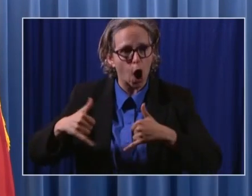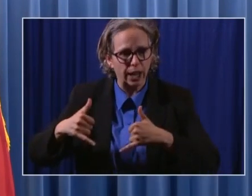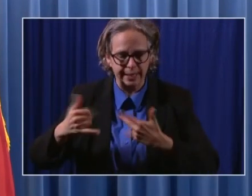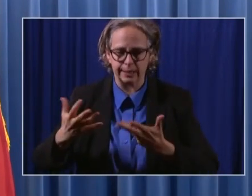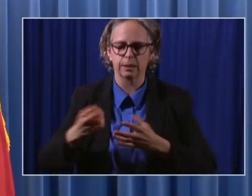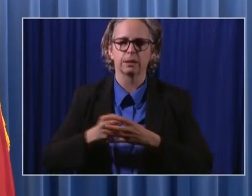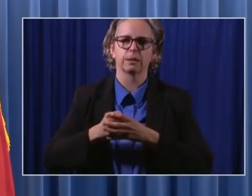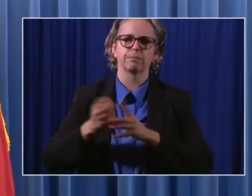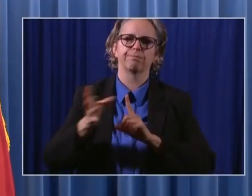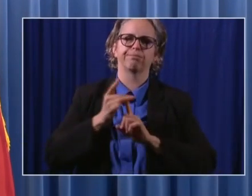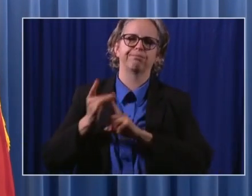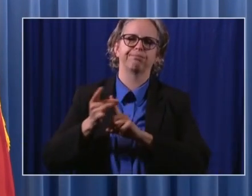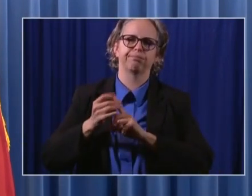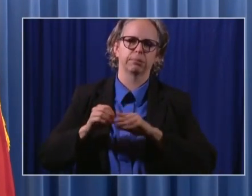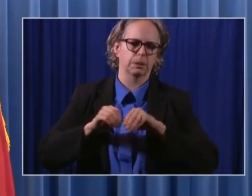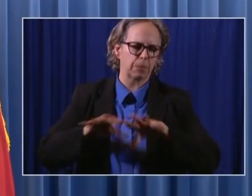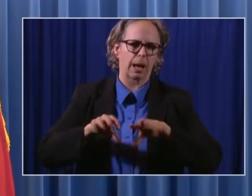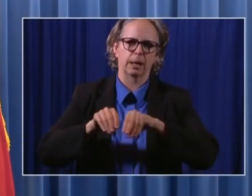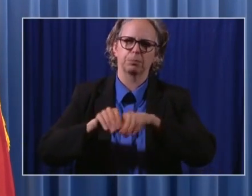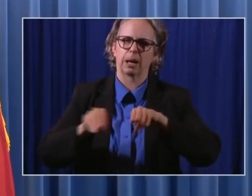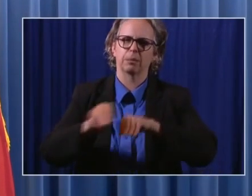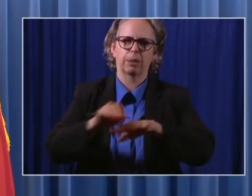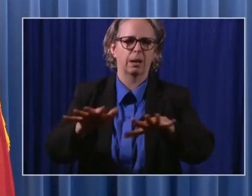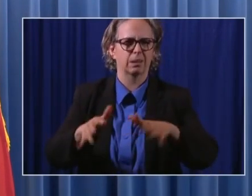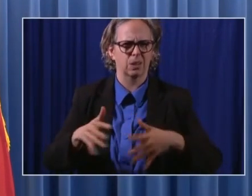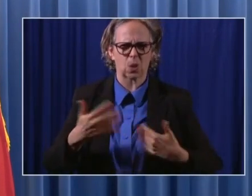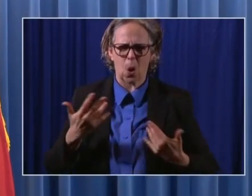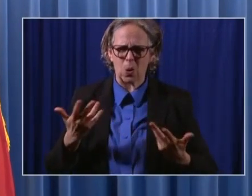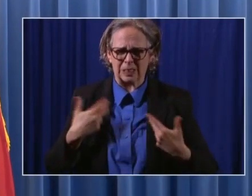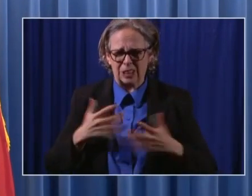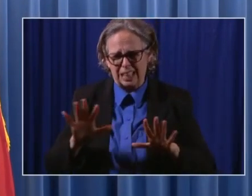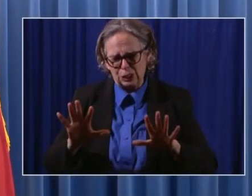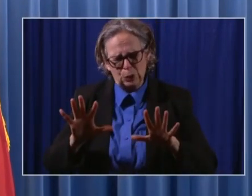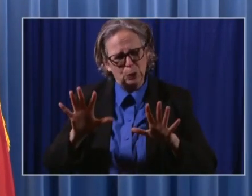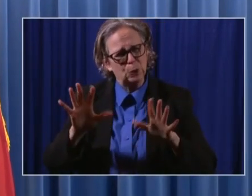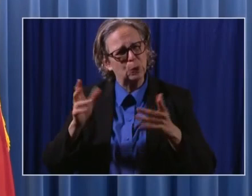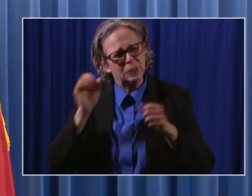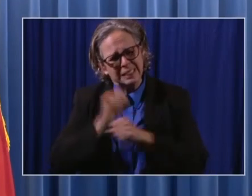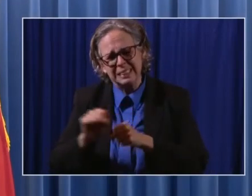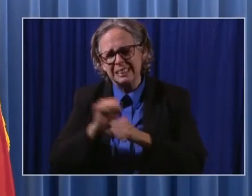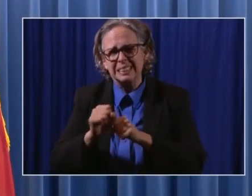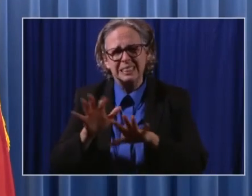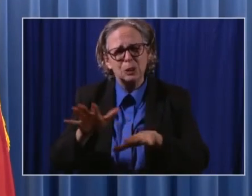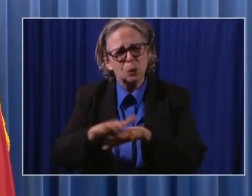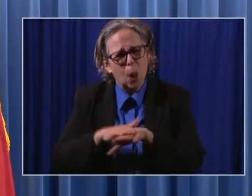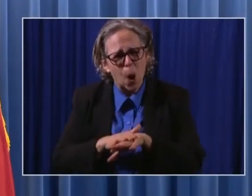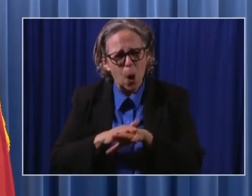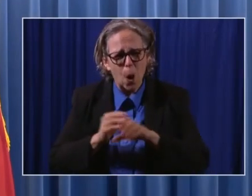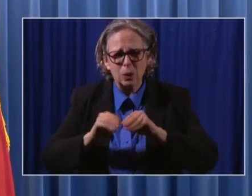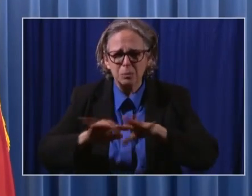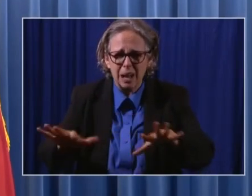FRIENDS AND FAMILY PULL PARTIES THAT OF ALSO GO TO MITTED TO THE COUNTIES INCREASING NUMBERS FOR THE COUNTY HEALTH OFFICIALS